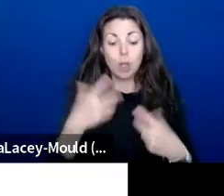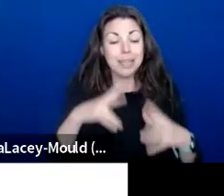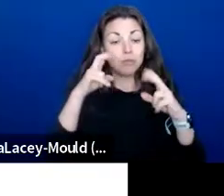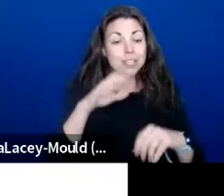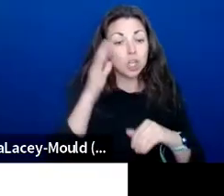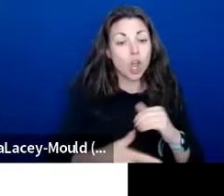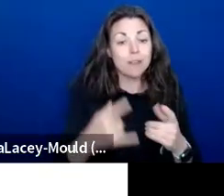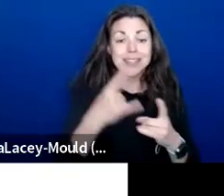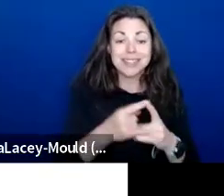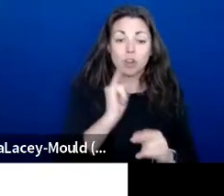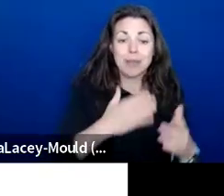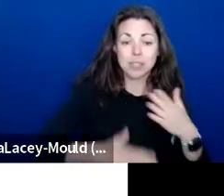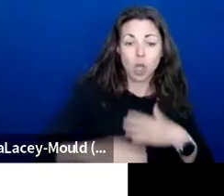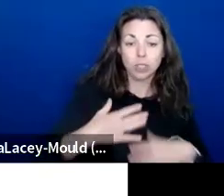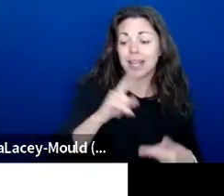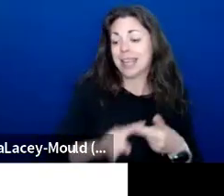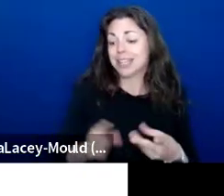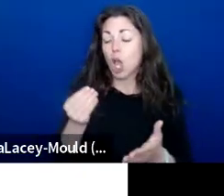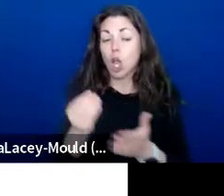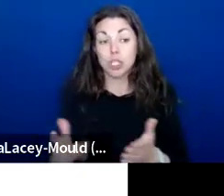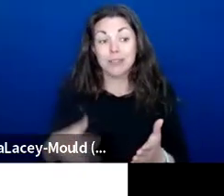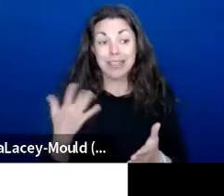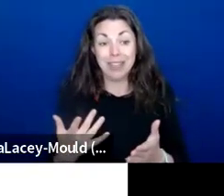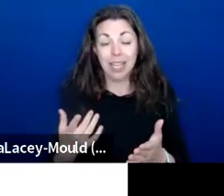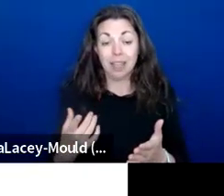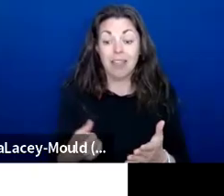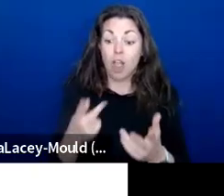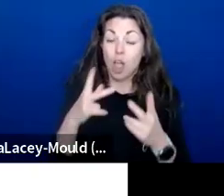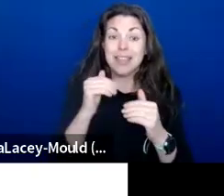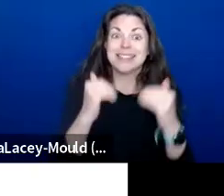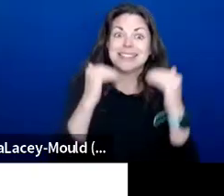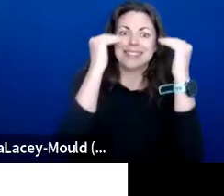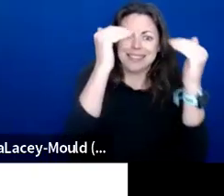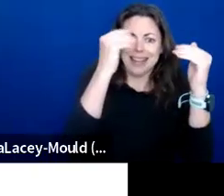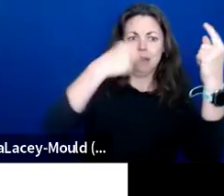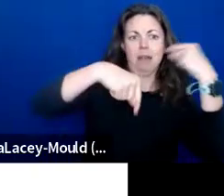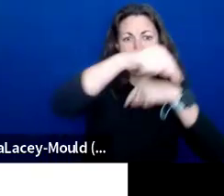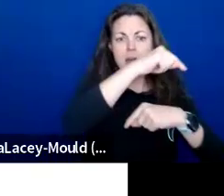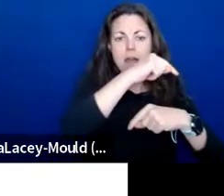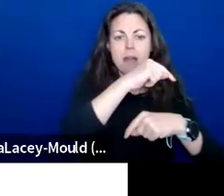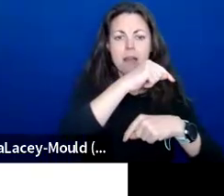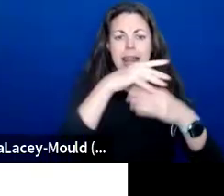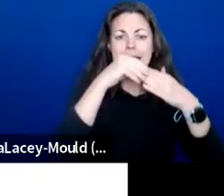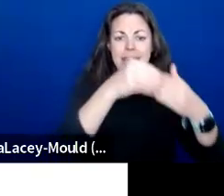on cost of living. This tends to be received very well by senior members of leadership at university,